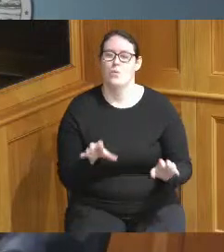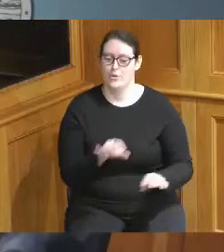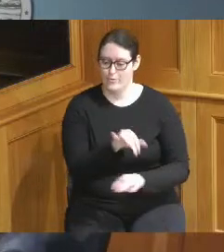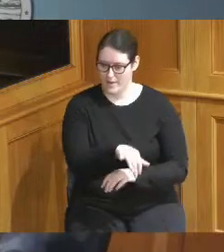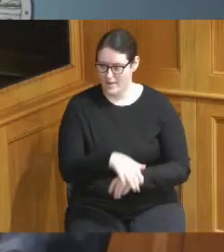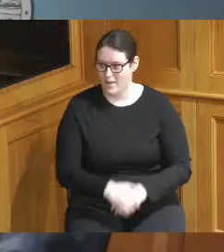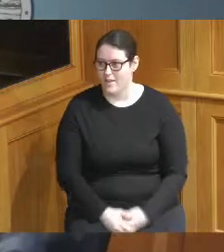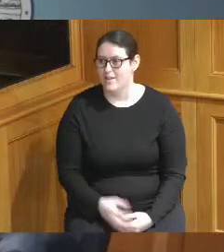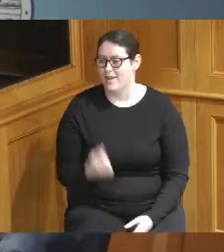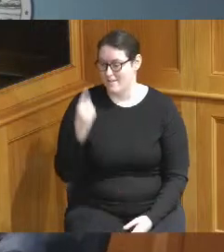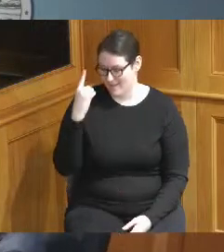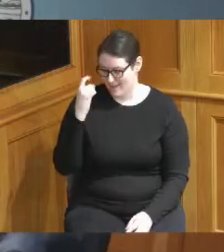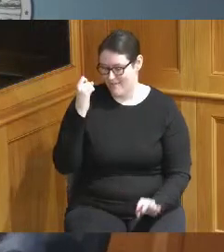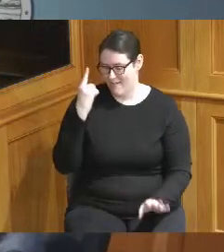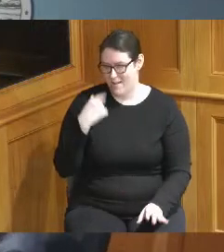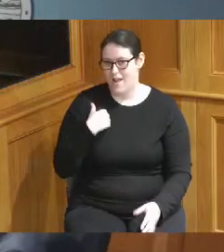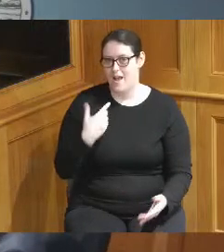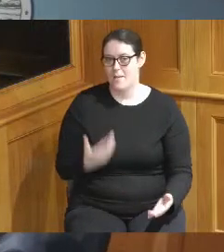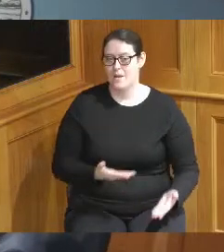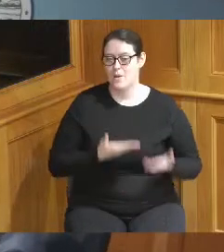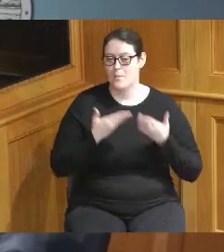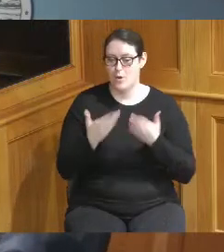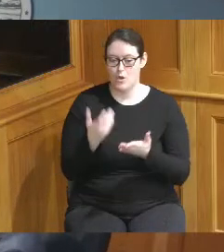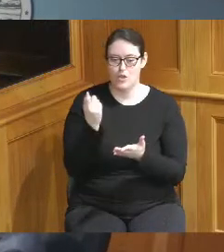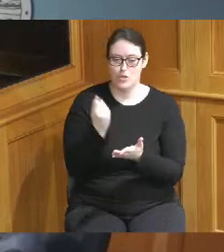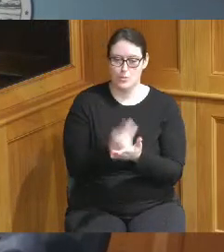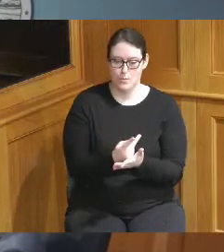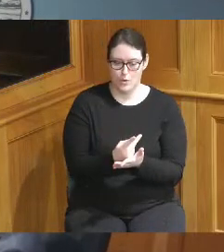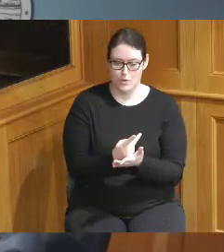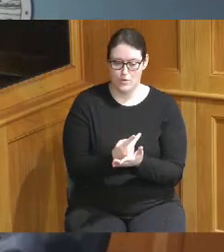Board just on some things that have happened and some connections they've been able to make